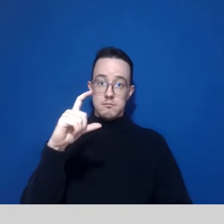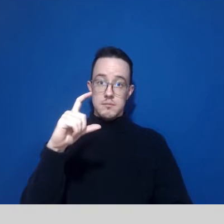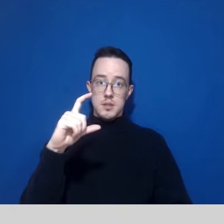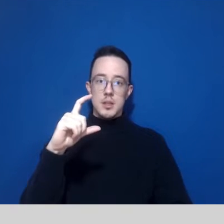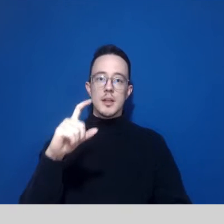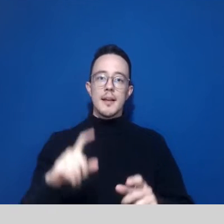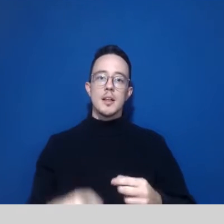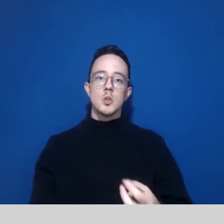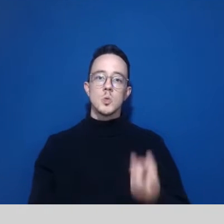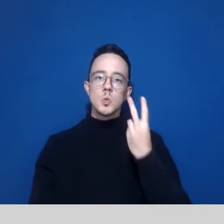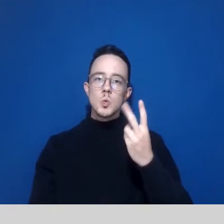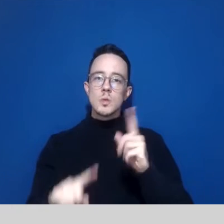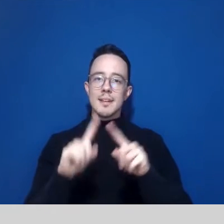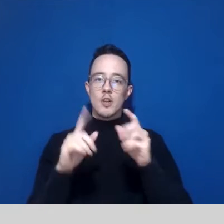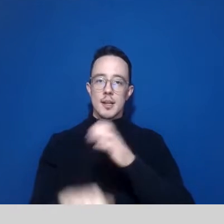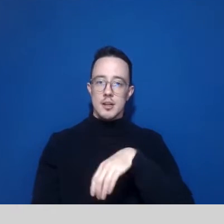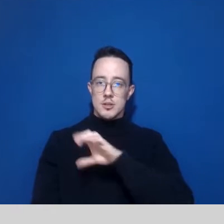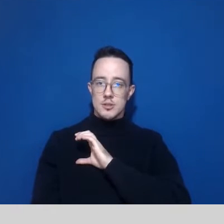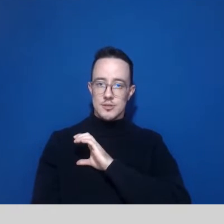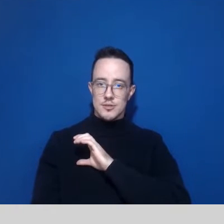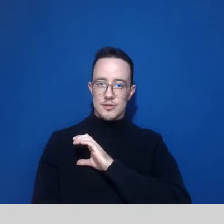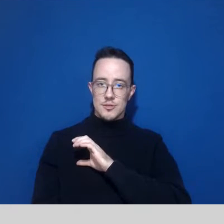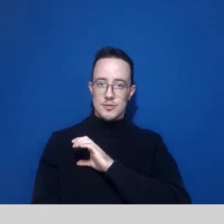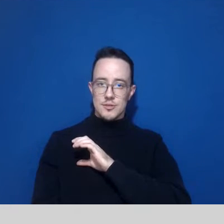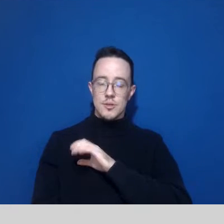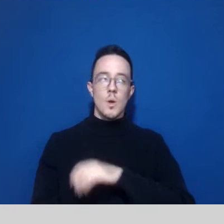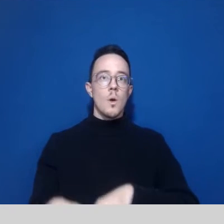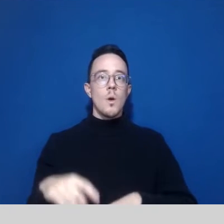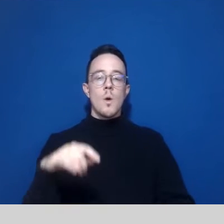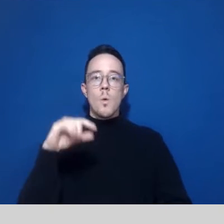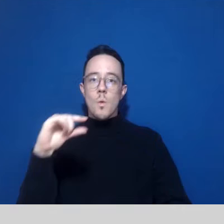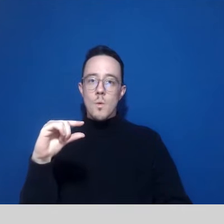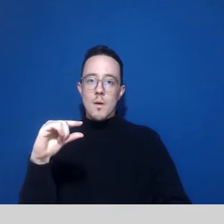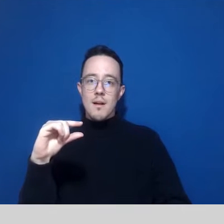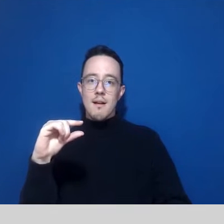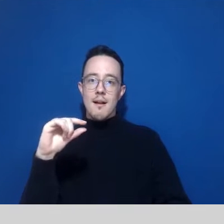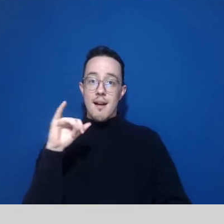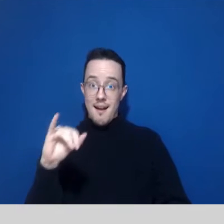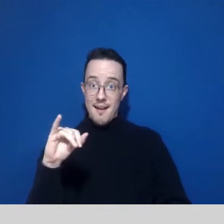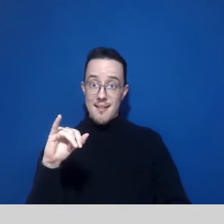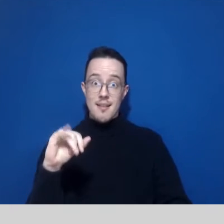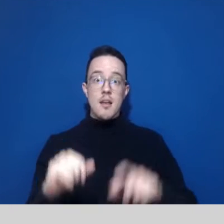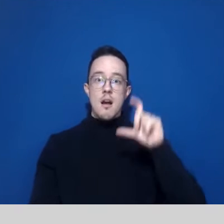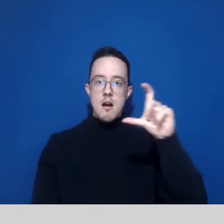Then you will get two different characters, because lowercase I and uppercase I,